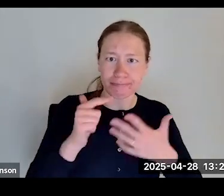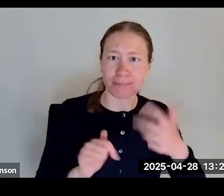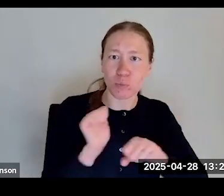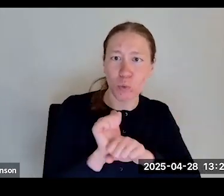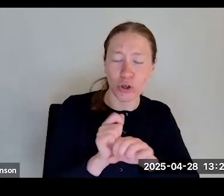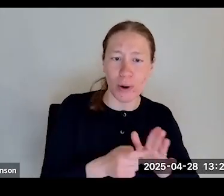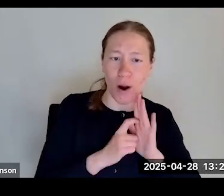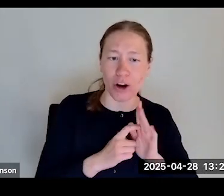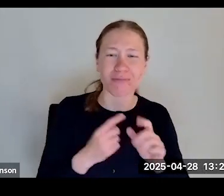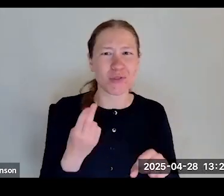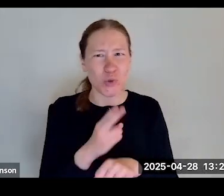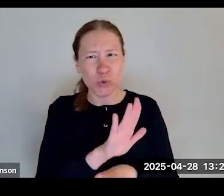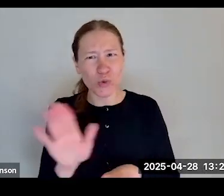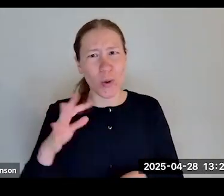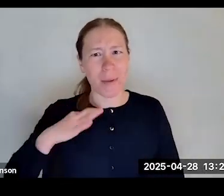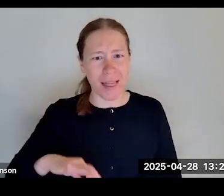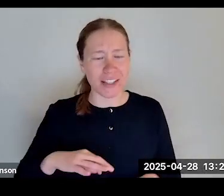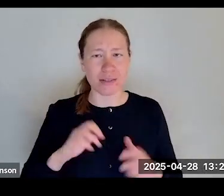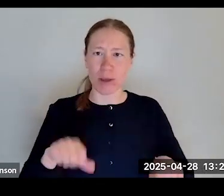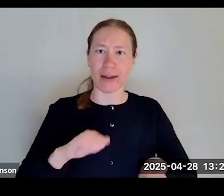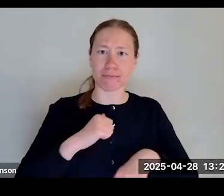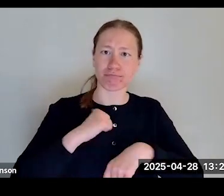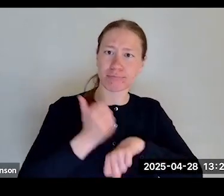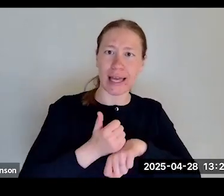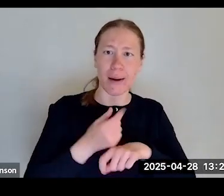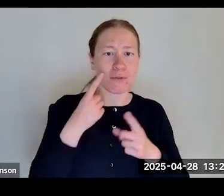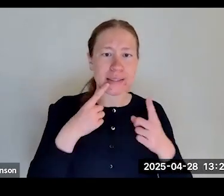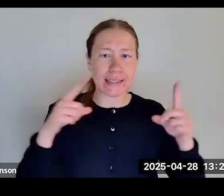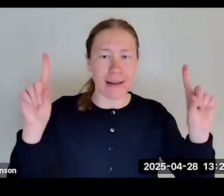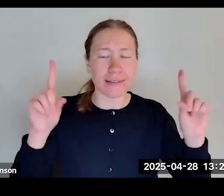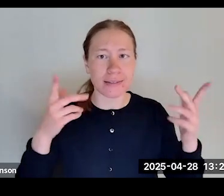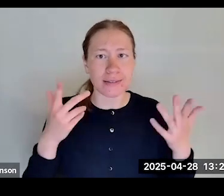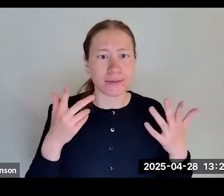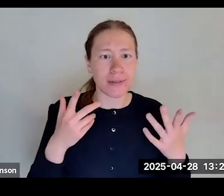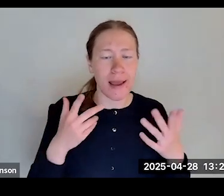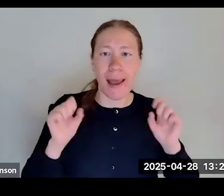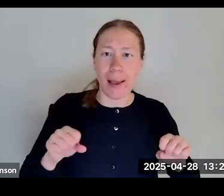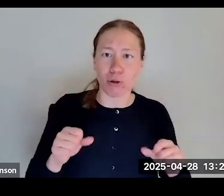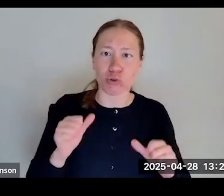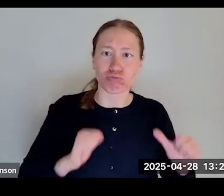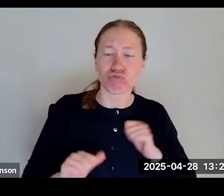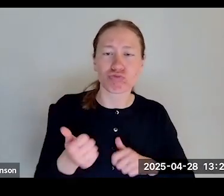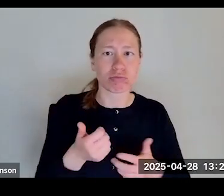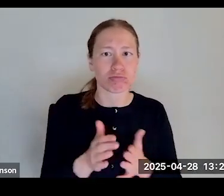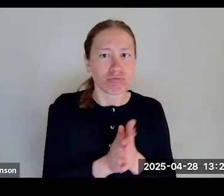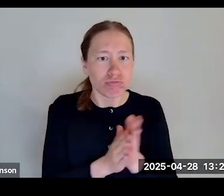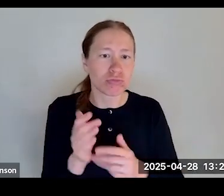Make sure you're scheduling your day in a way that you are the most effective and able to perform best for yourself, your symptoms